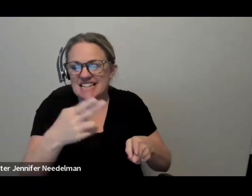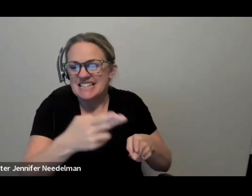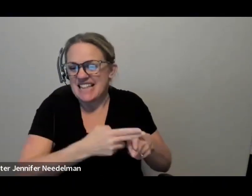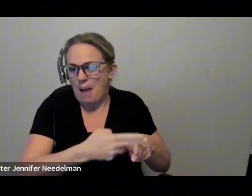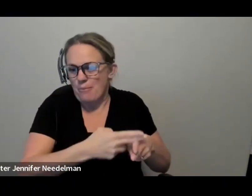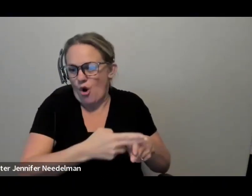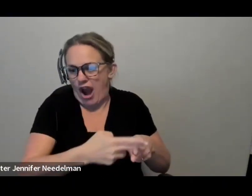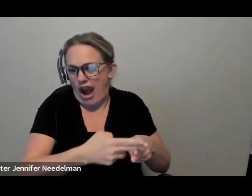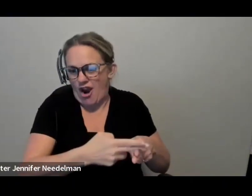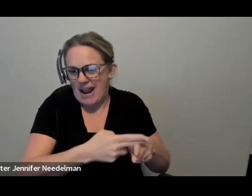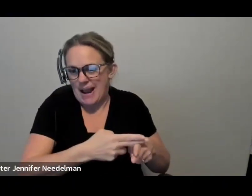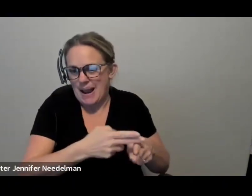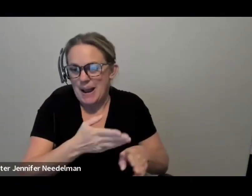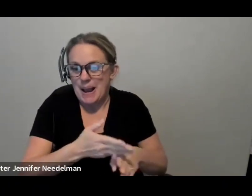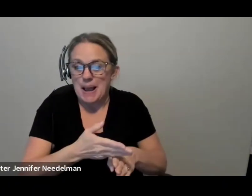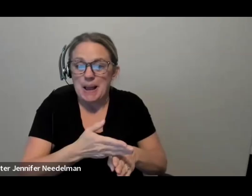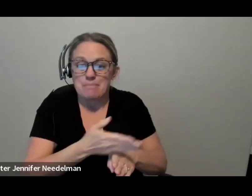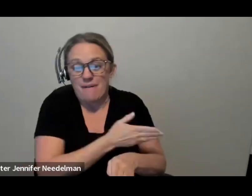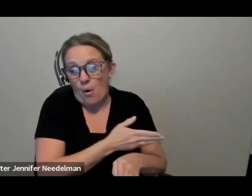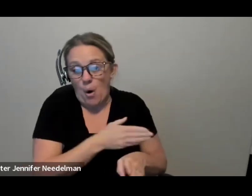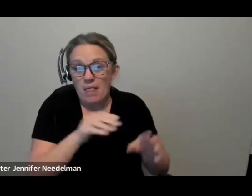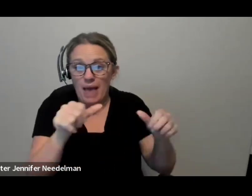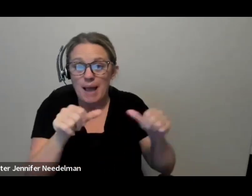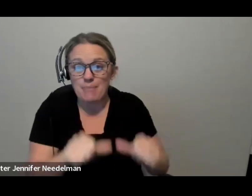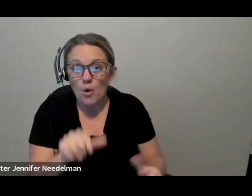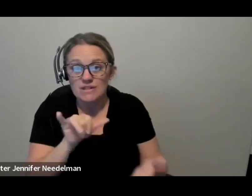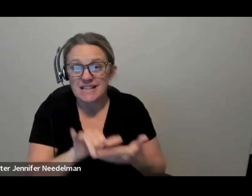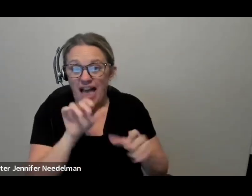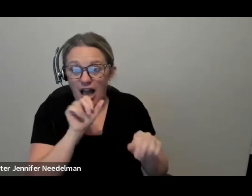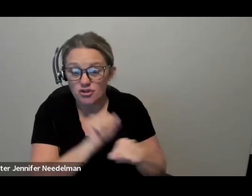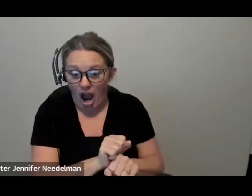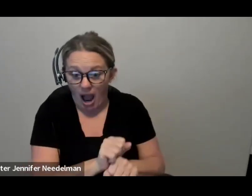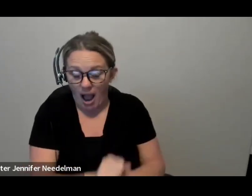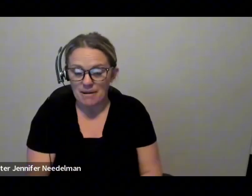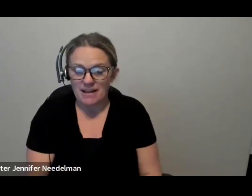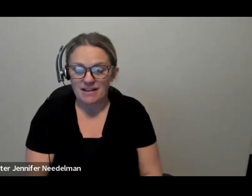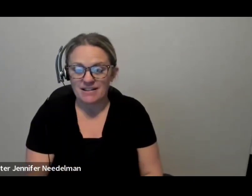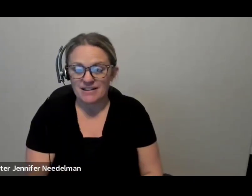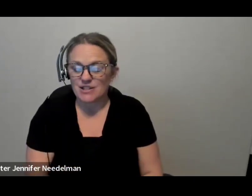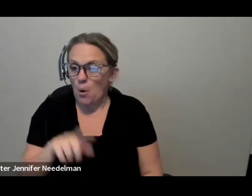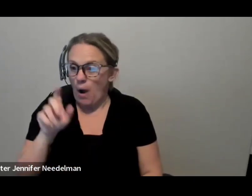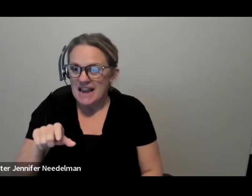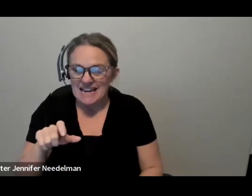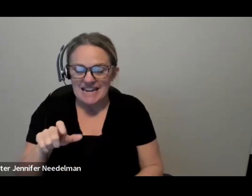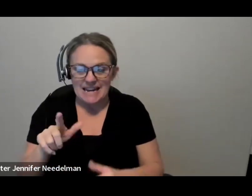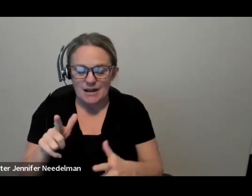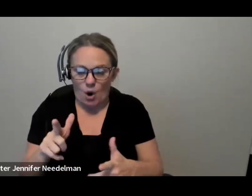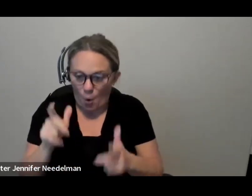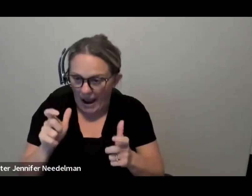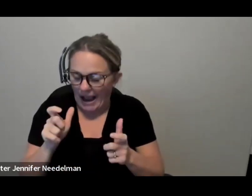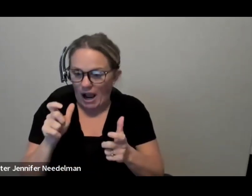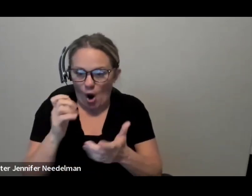had the opportunity to post it. And so I had to have a crash course in ADA